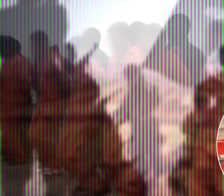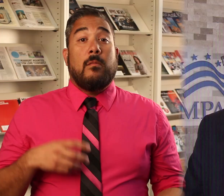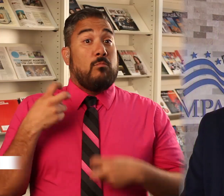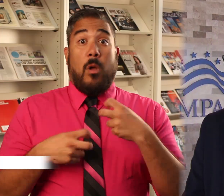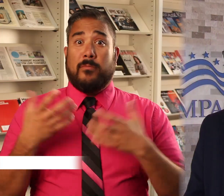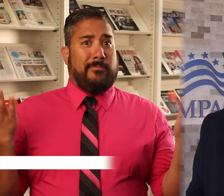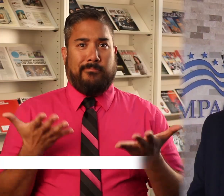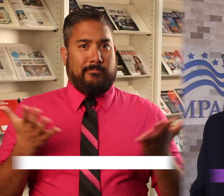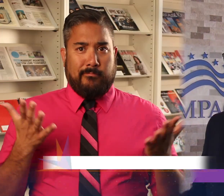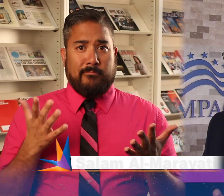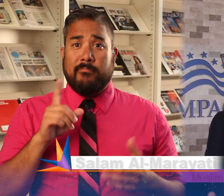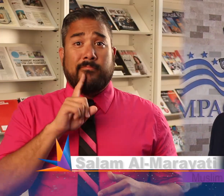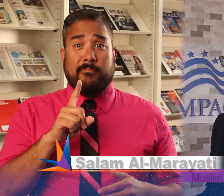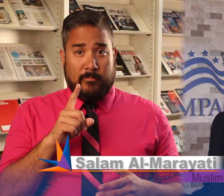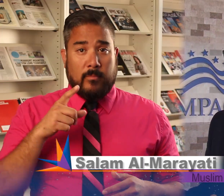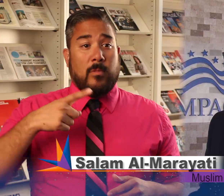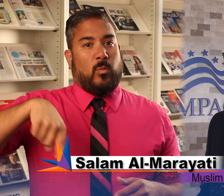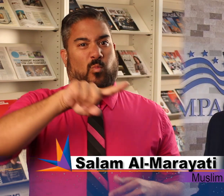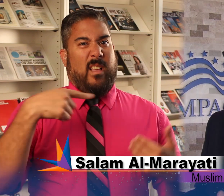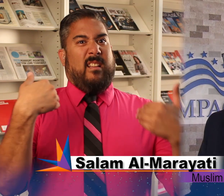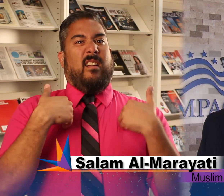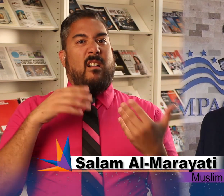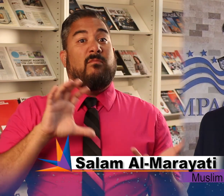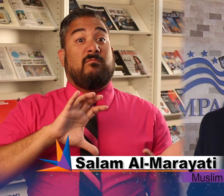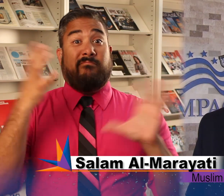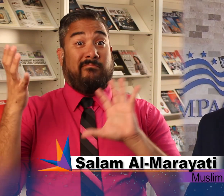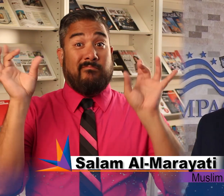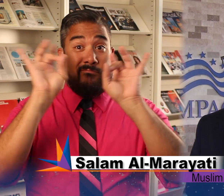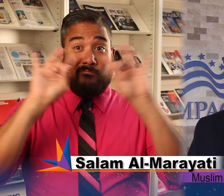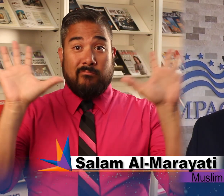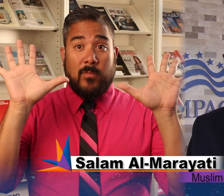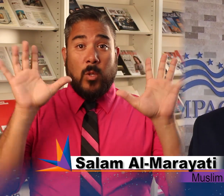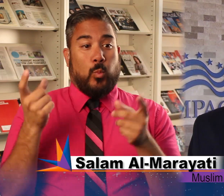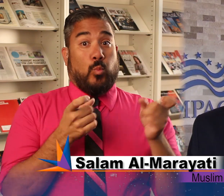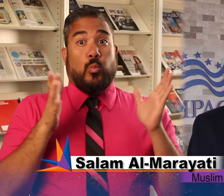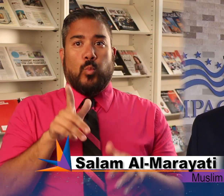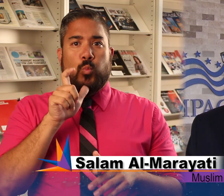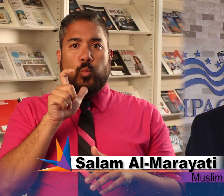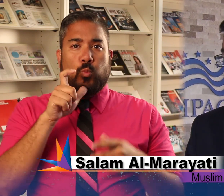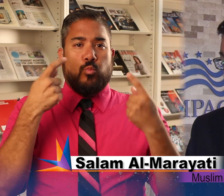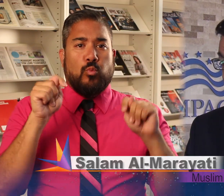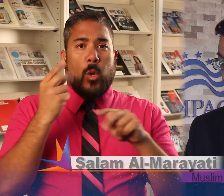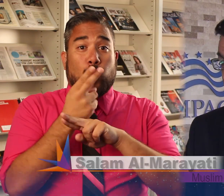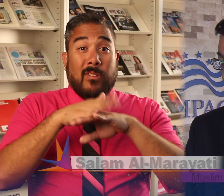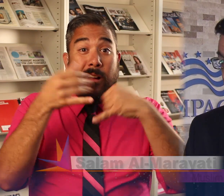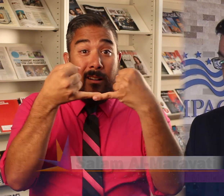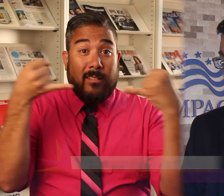Councilman Al-Marayati: "The problem is you have violent extremist recruiters who use online mechanisms